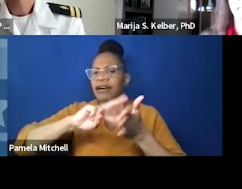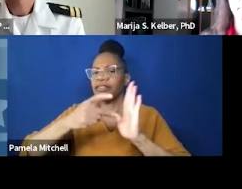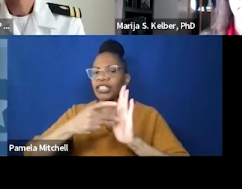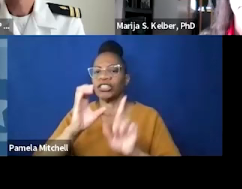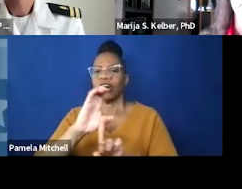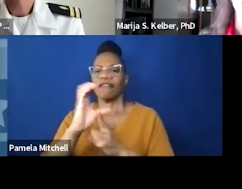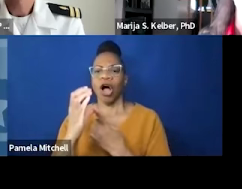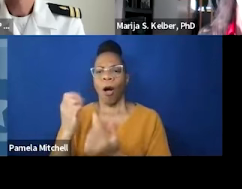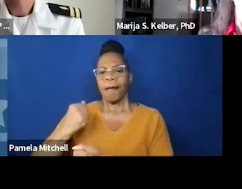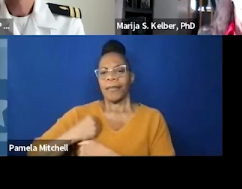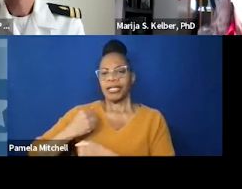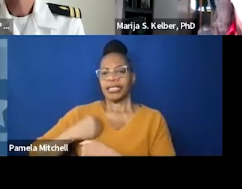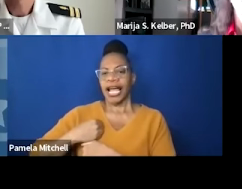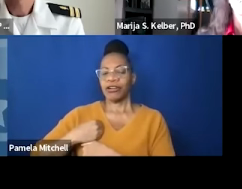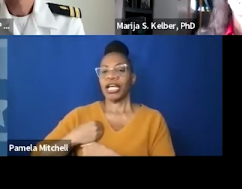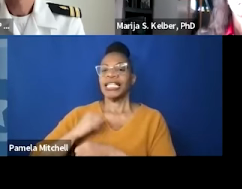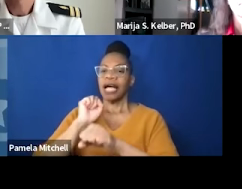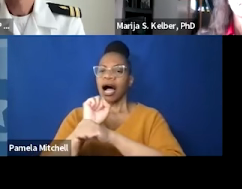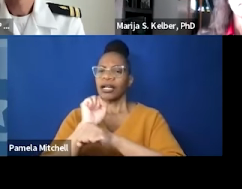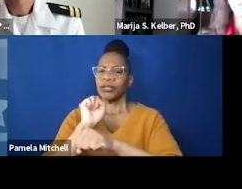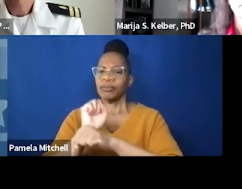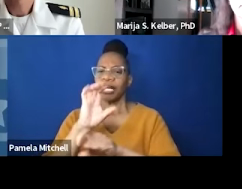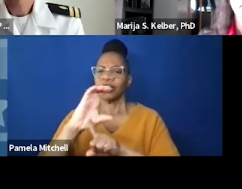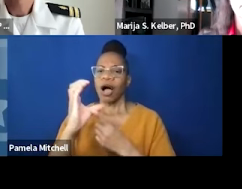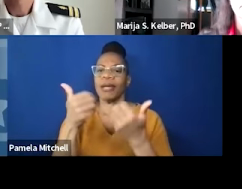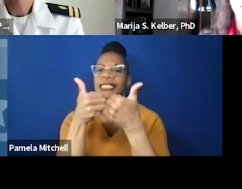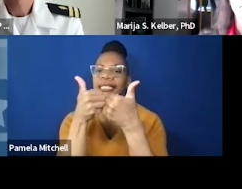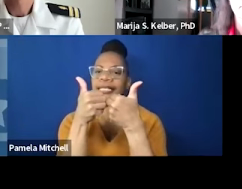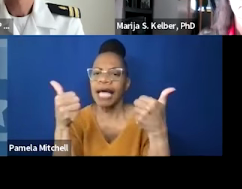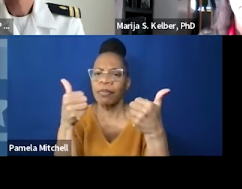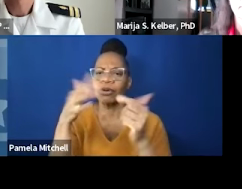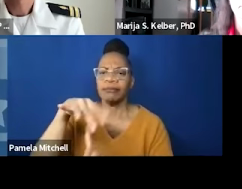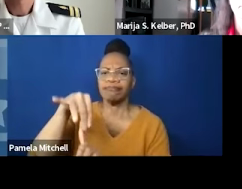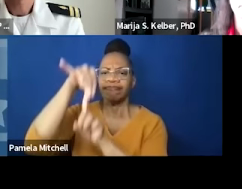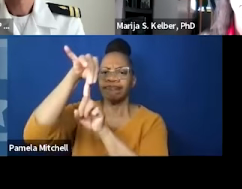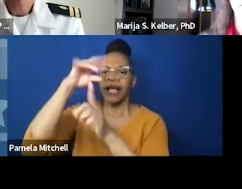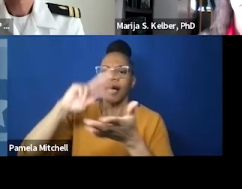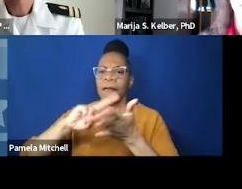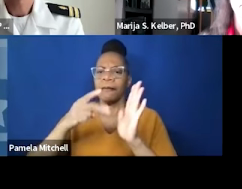the military is an occupational culture that is separate and distinct. Things like the integrated pattern